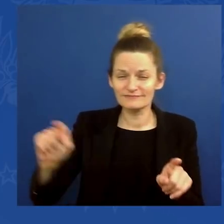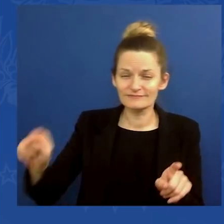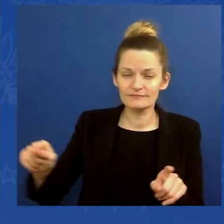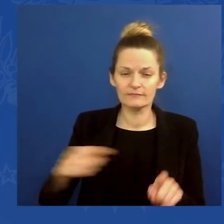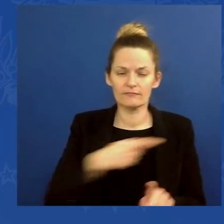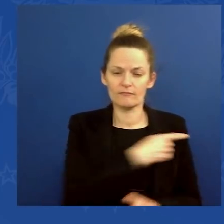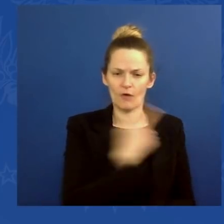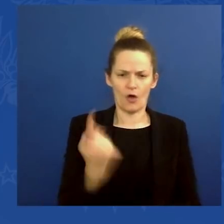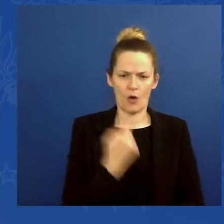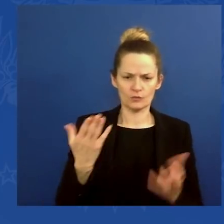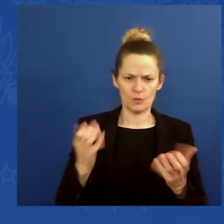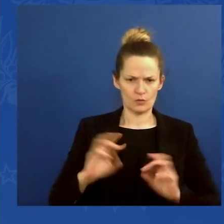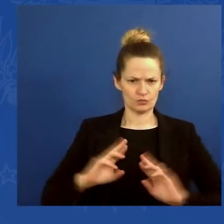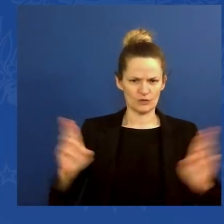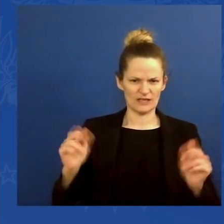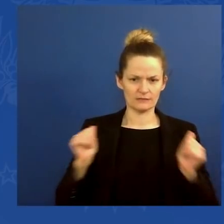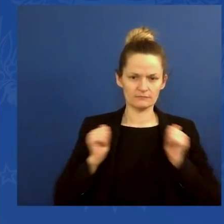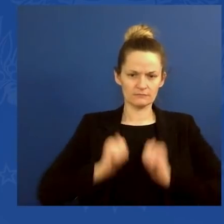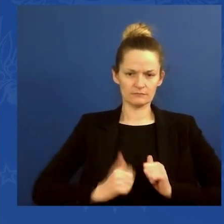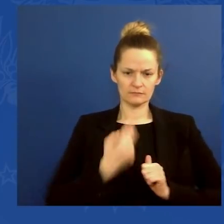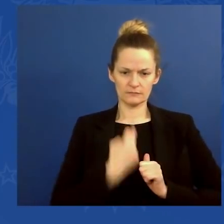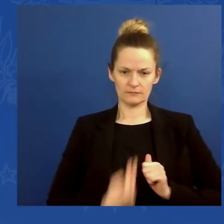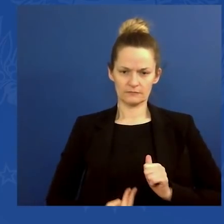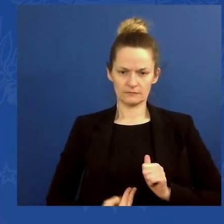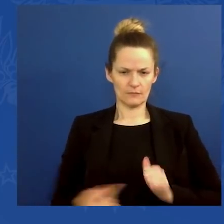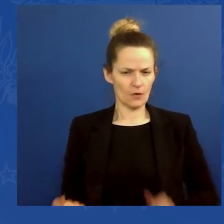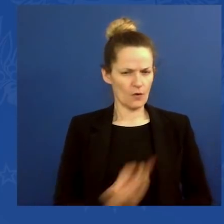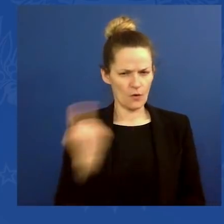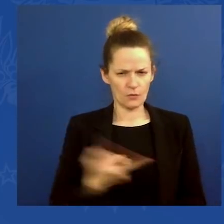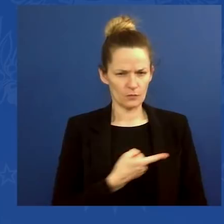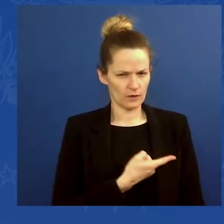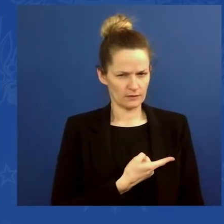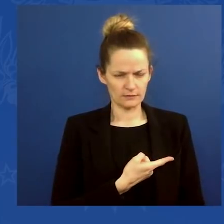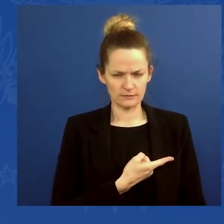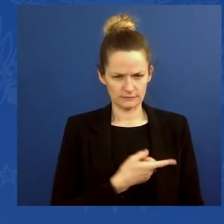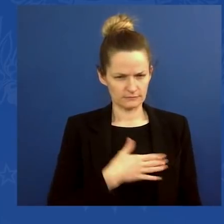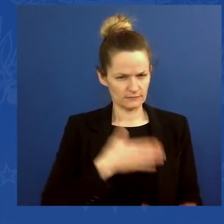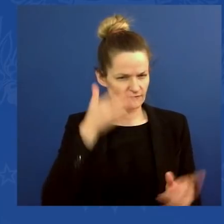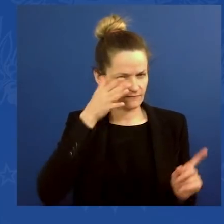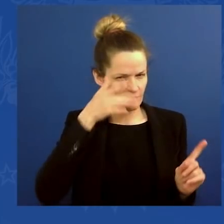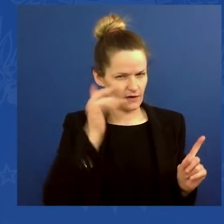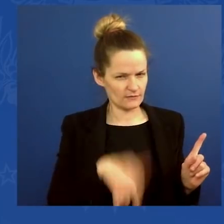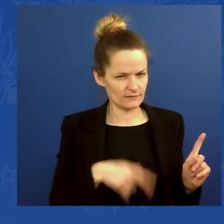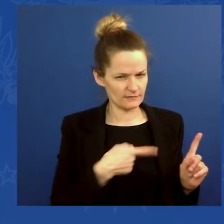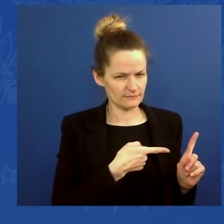that was my dad. And as we were going to Ireland -- FitzGerald was the Taoiseach --